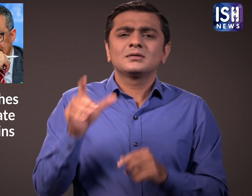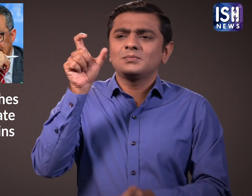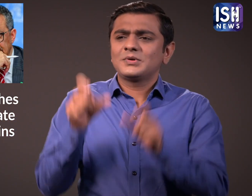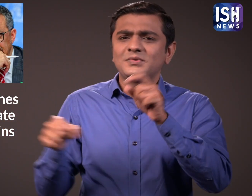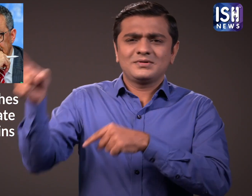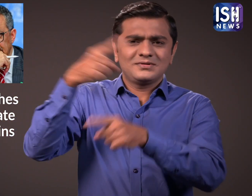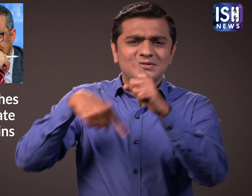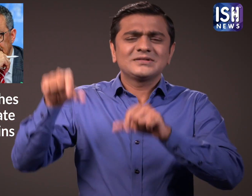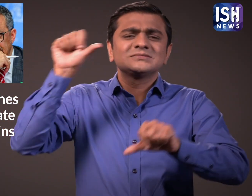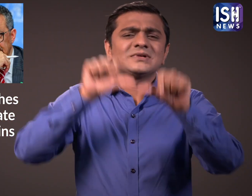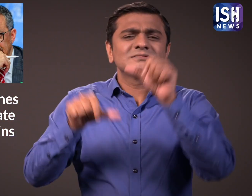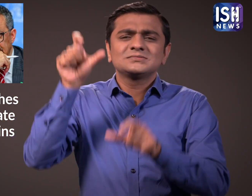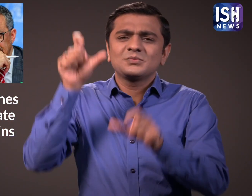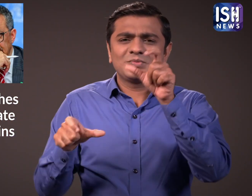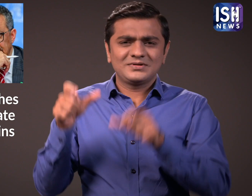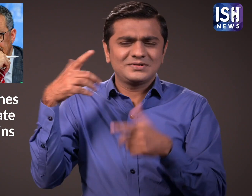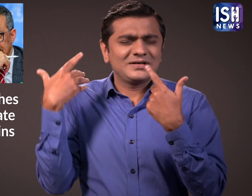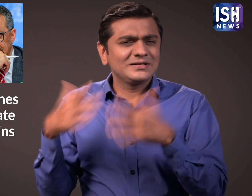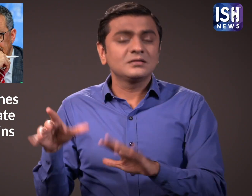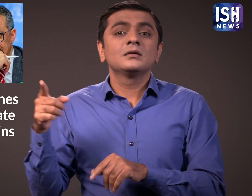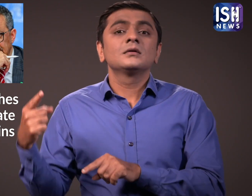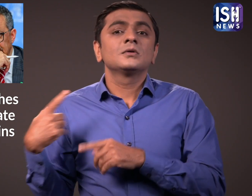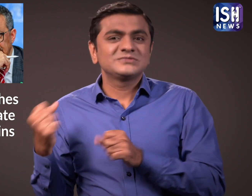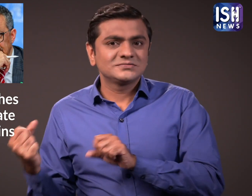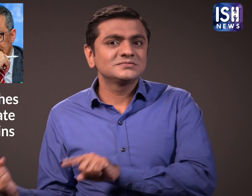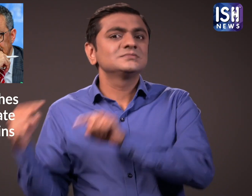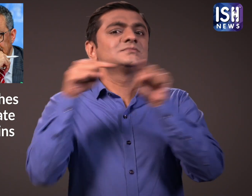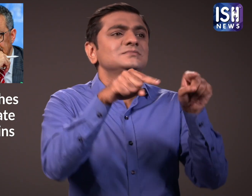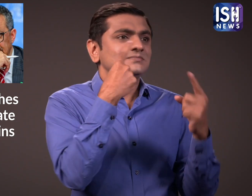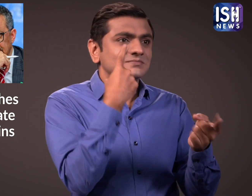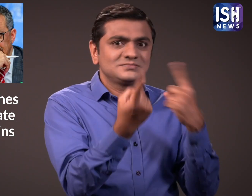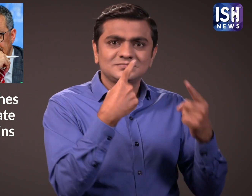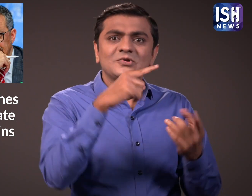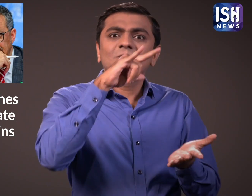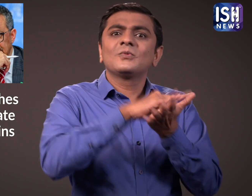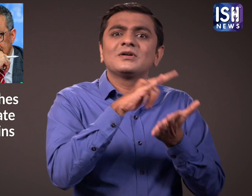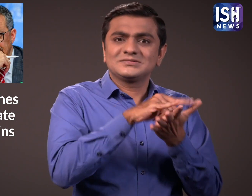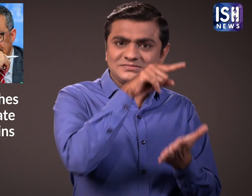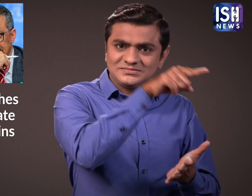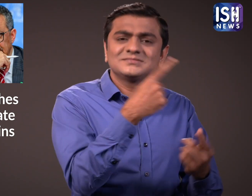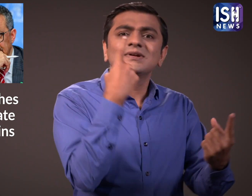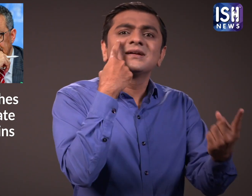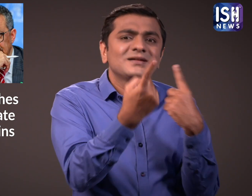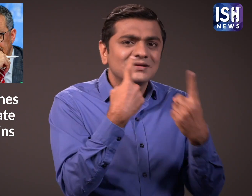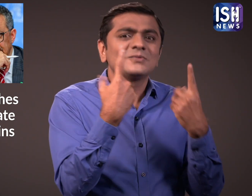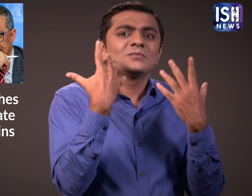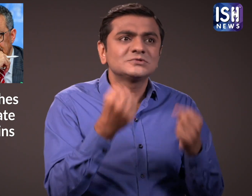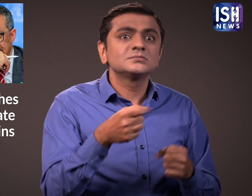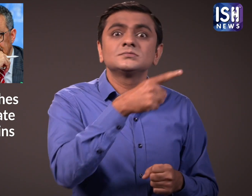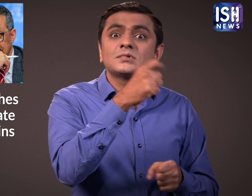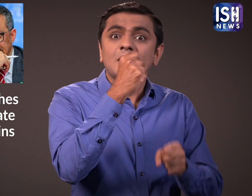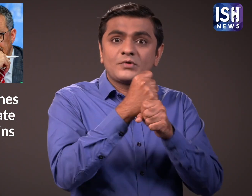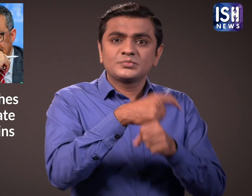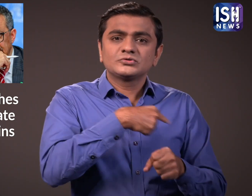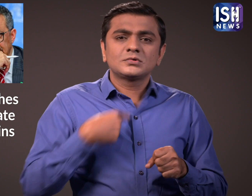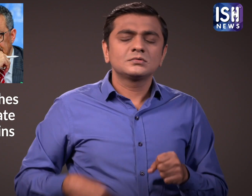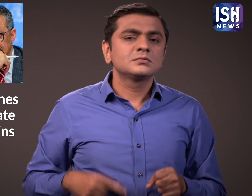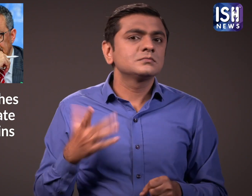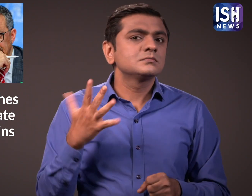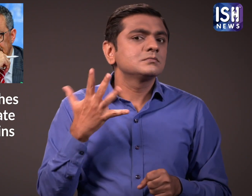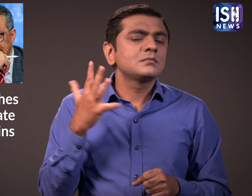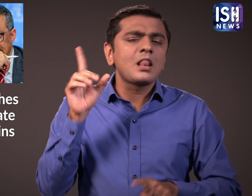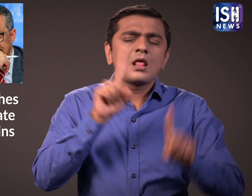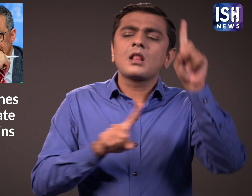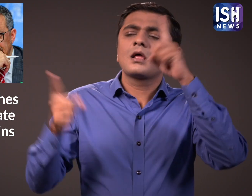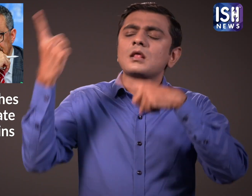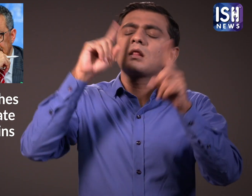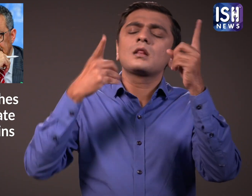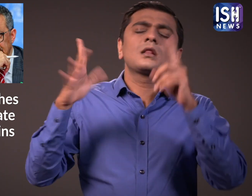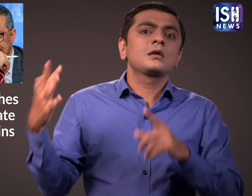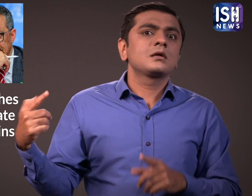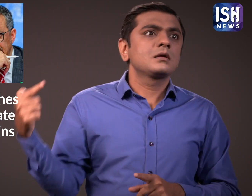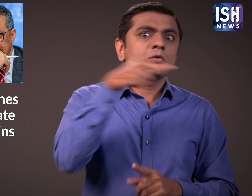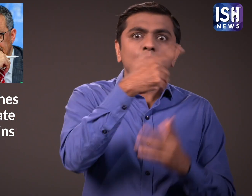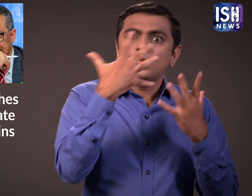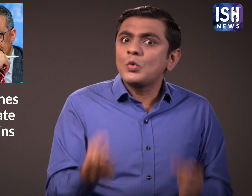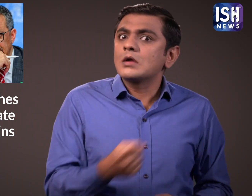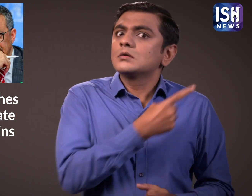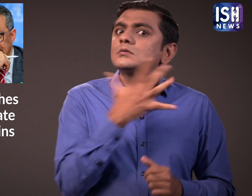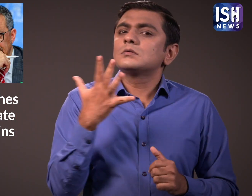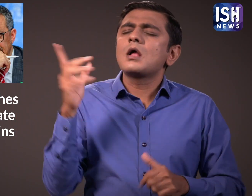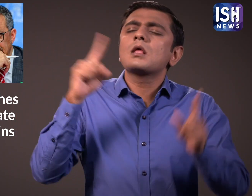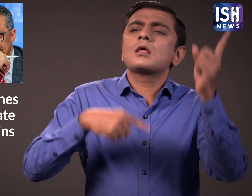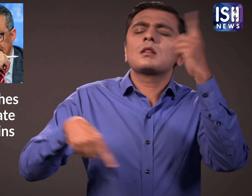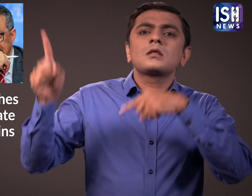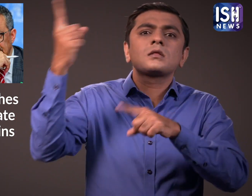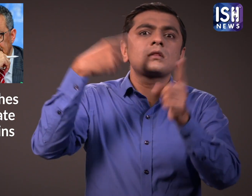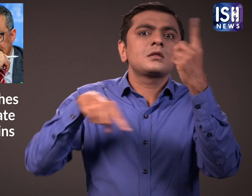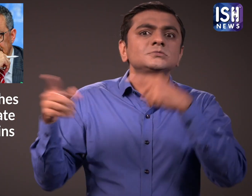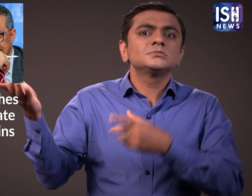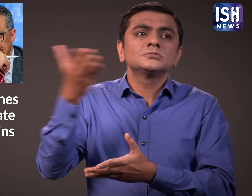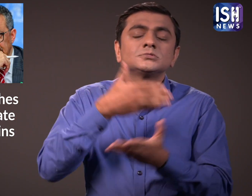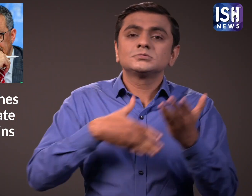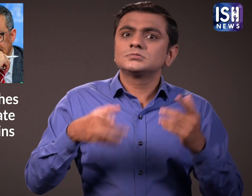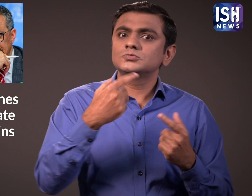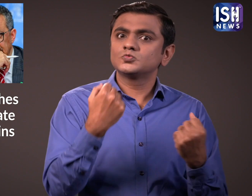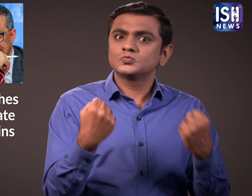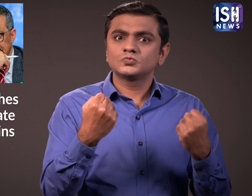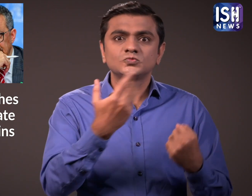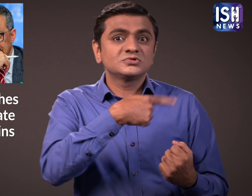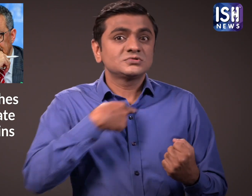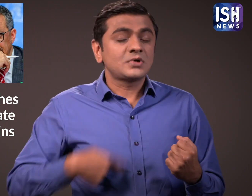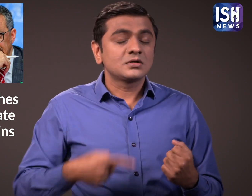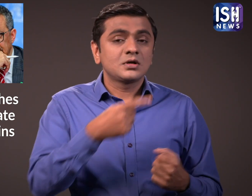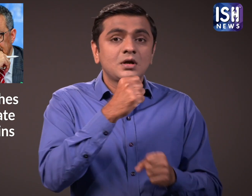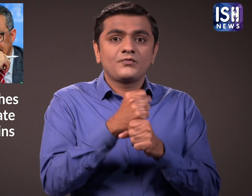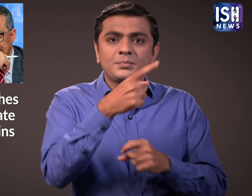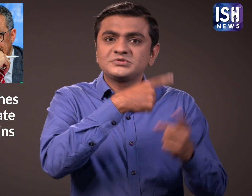The Chinese government has tried to stop scientists carrying out investigations related to coronavirus in China.